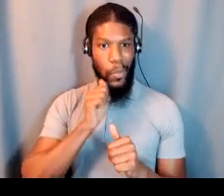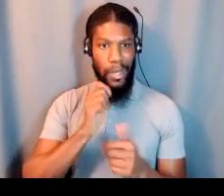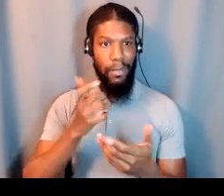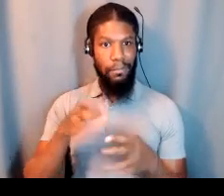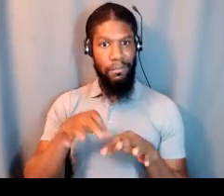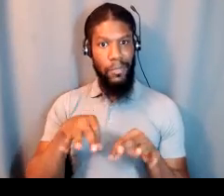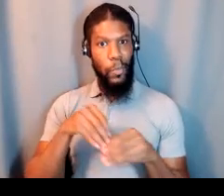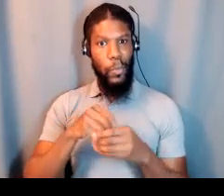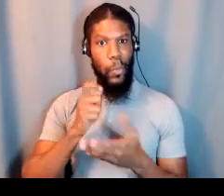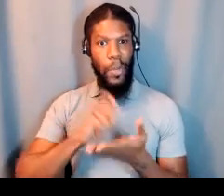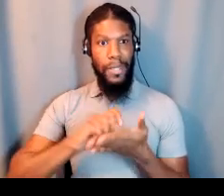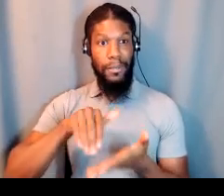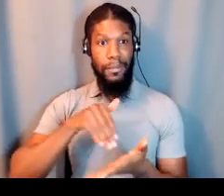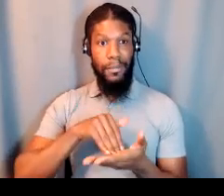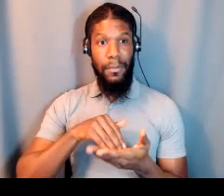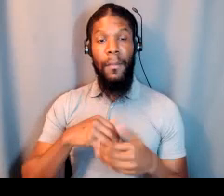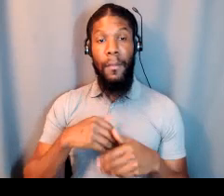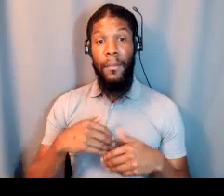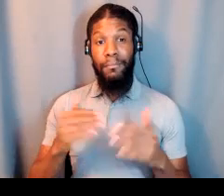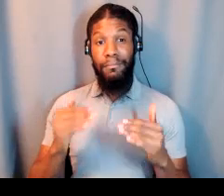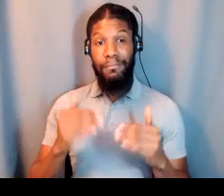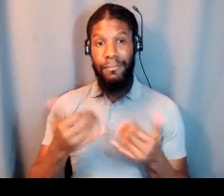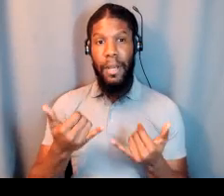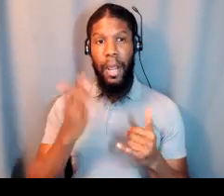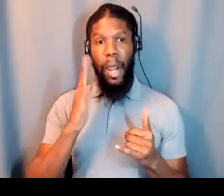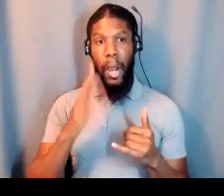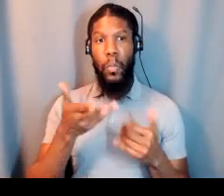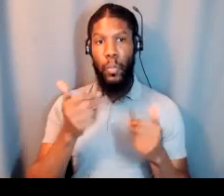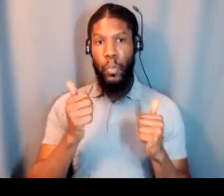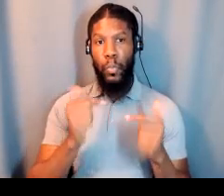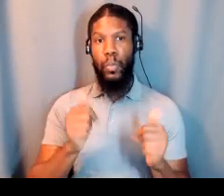I ll give you just a moment to scan through this, but I ll keep talking. Please read through each of the items.